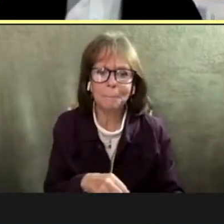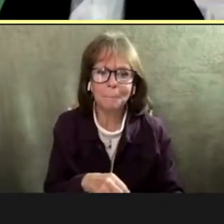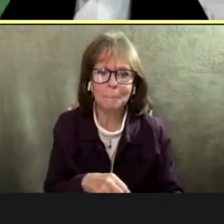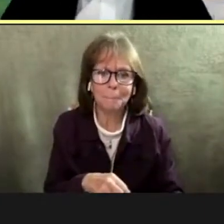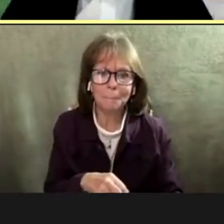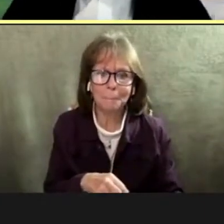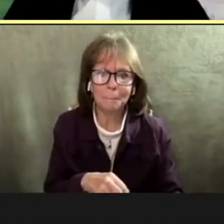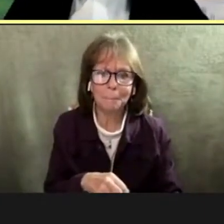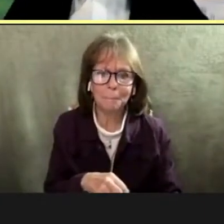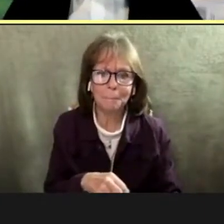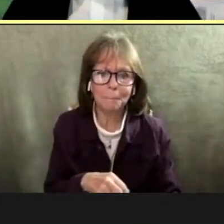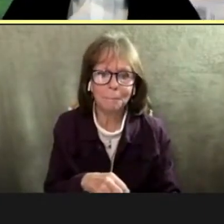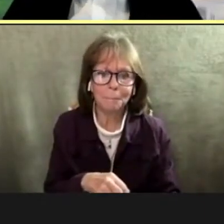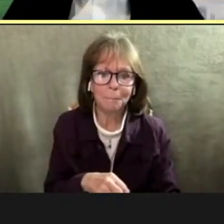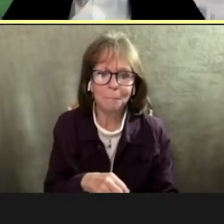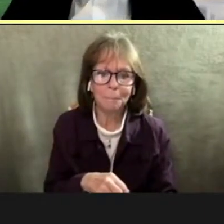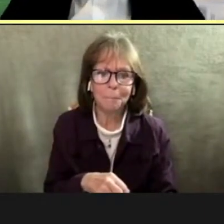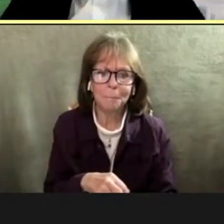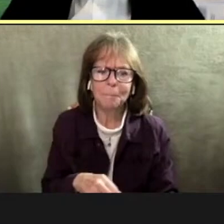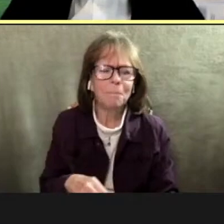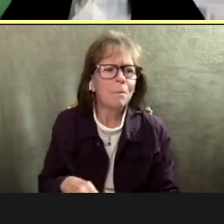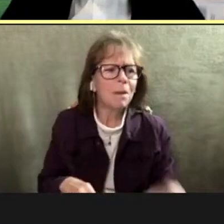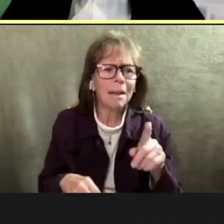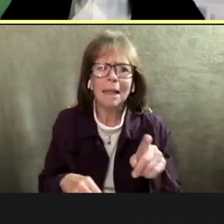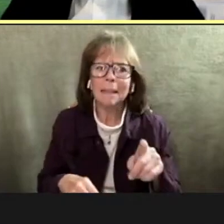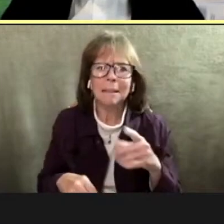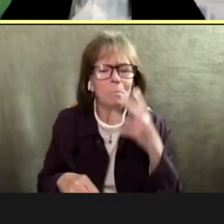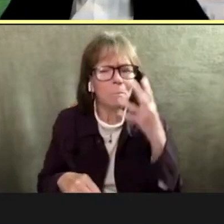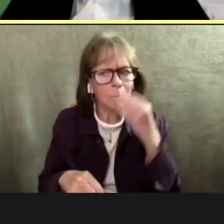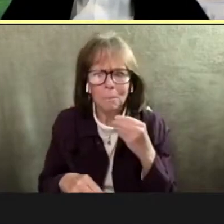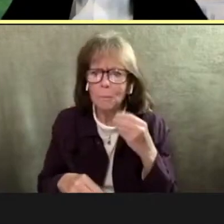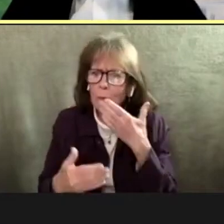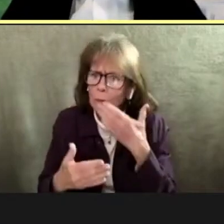It's been a very productive year for SMADIE and MSDCI.